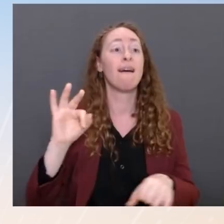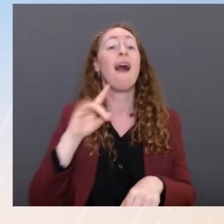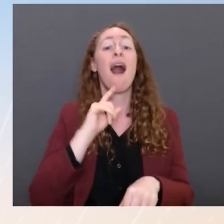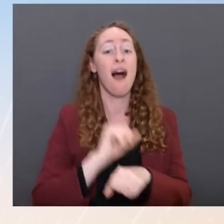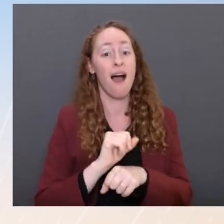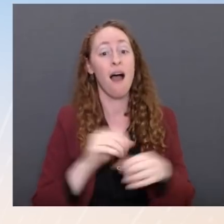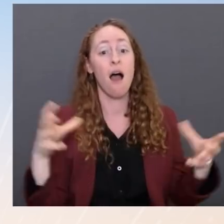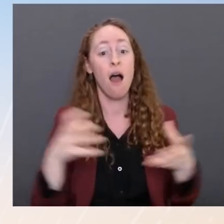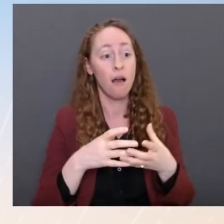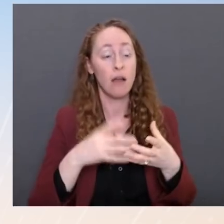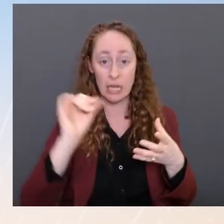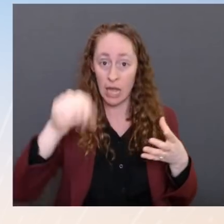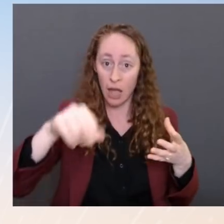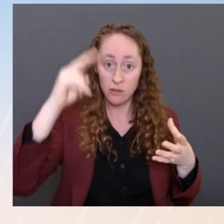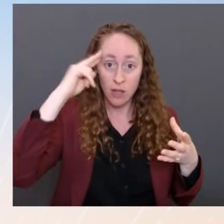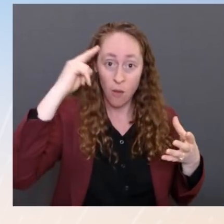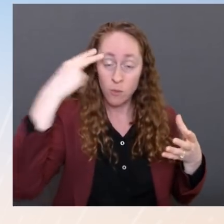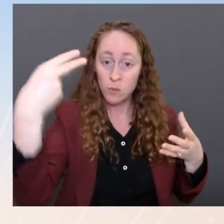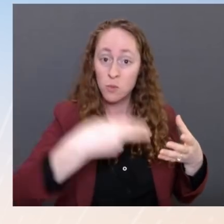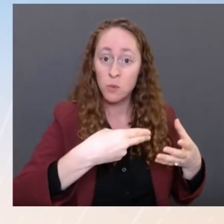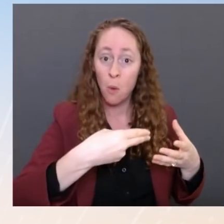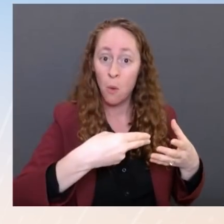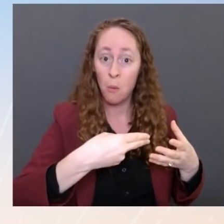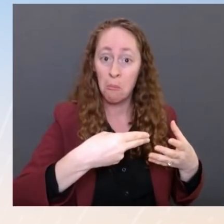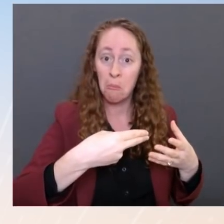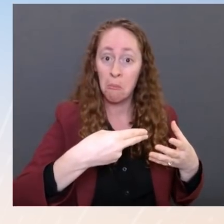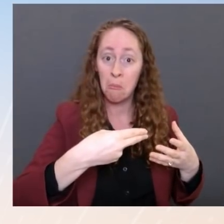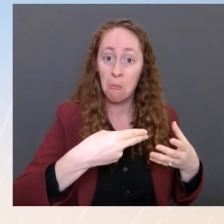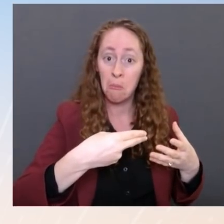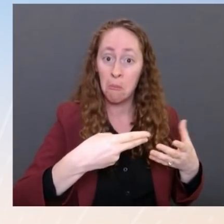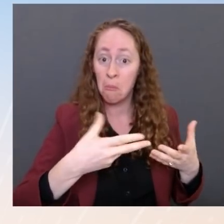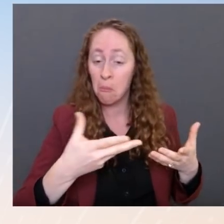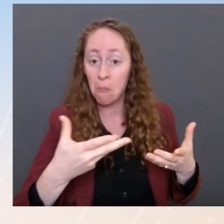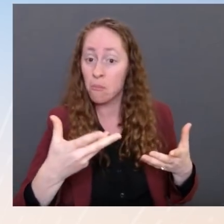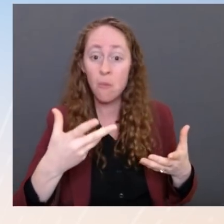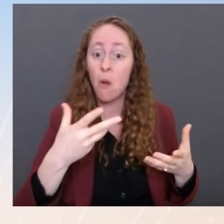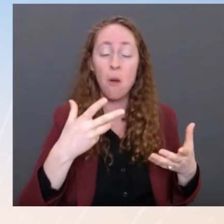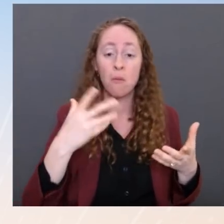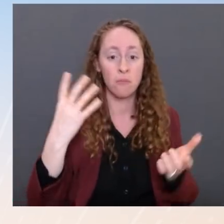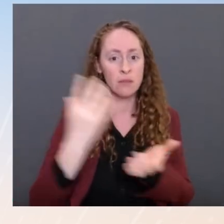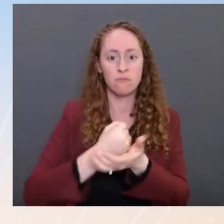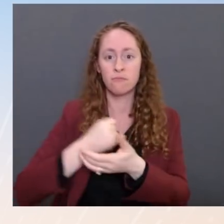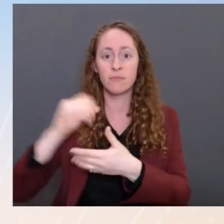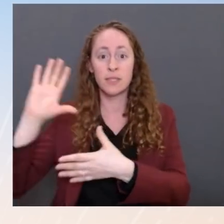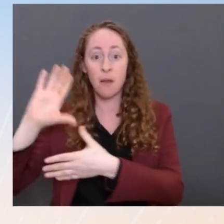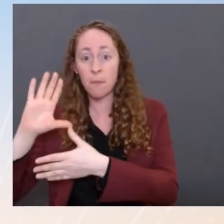Ms. Psaki: Yes. Okay. First, yes, he will be meeting with the King of Jordan. I can get you the details of that after the briefing.